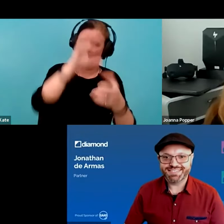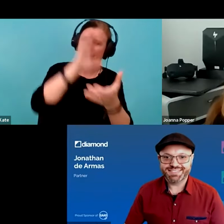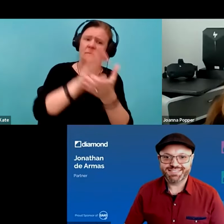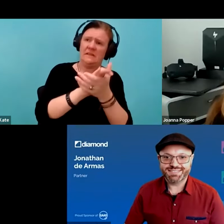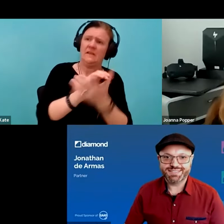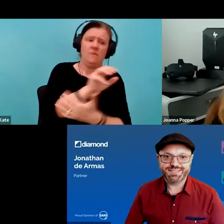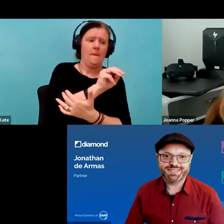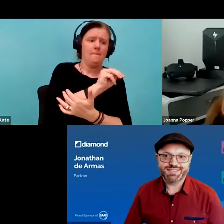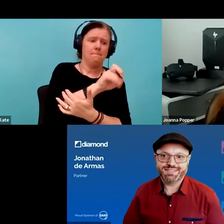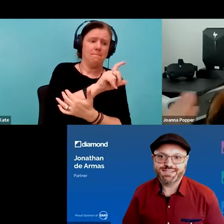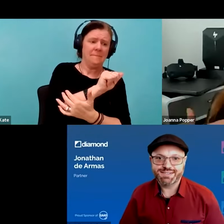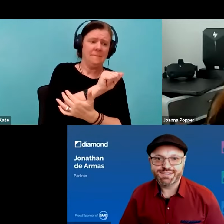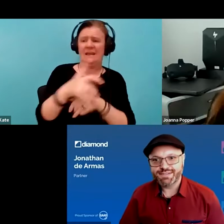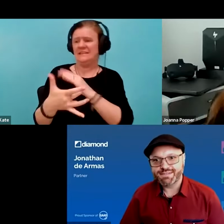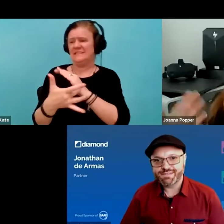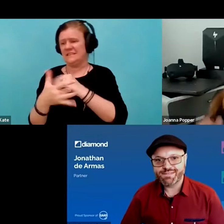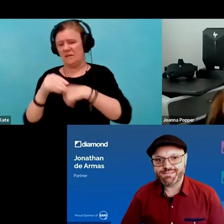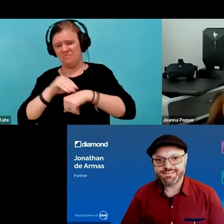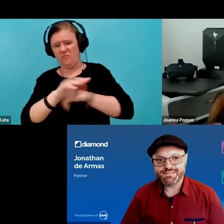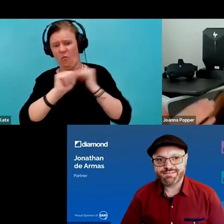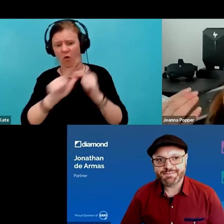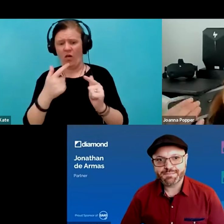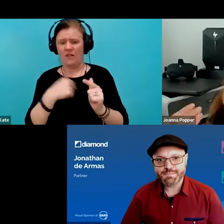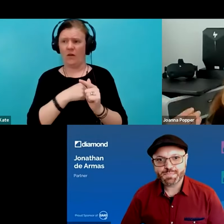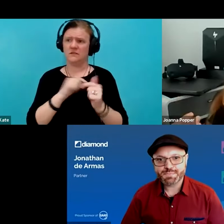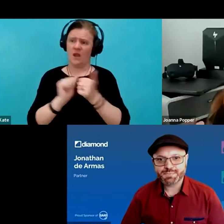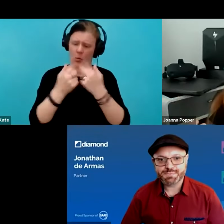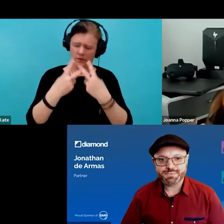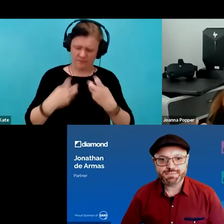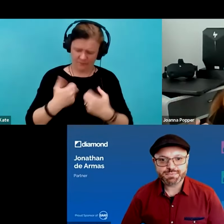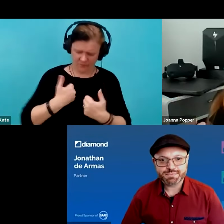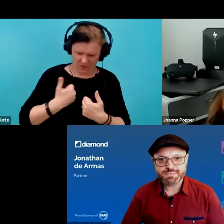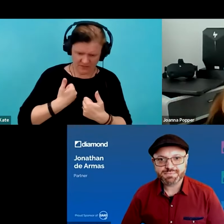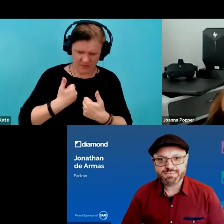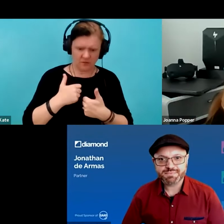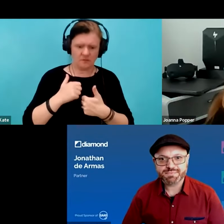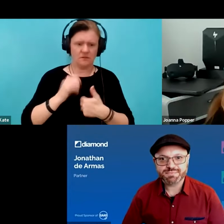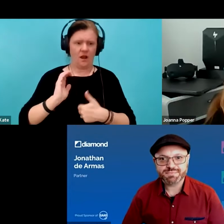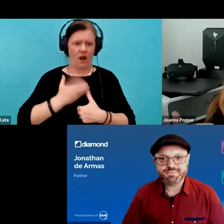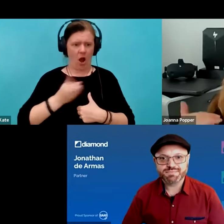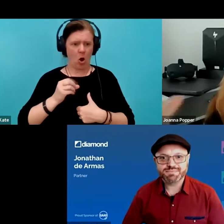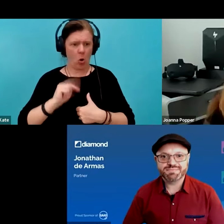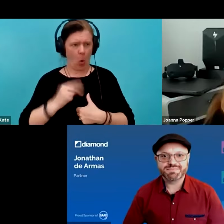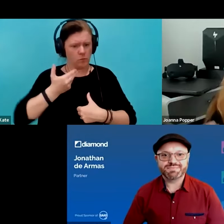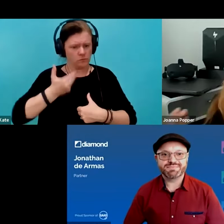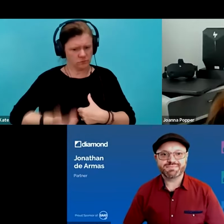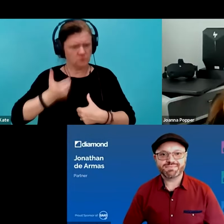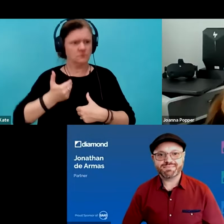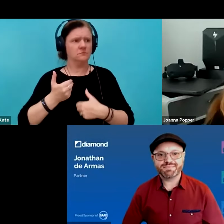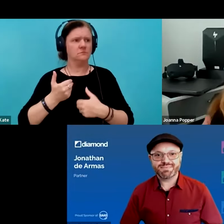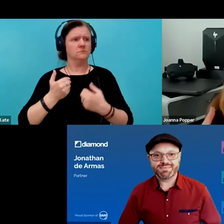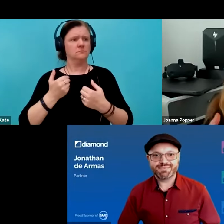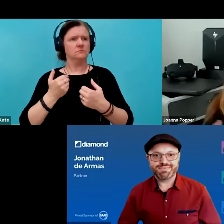and technology on all of us how we see ourselves how we Joanna Popper: Are our own self image, our view of ourselves in the world, how